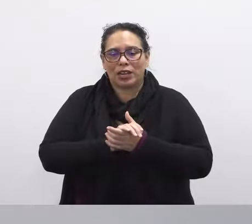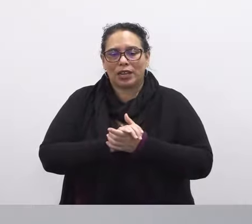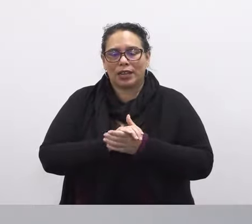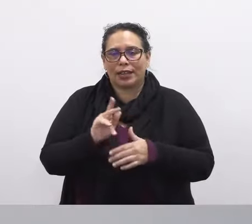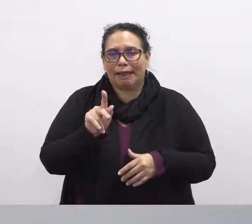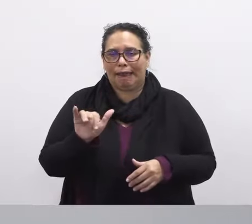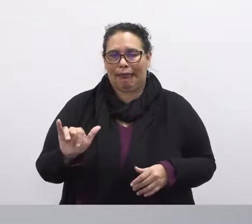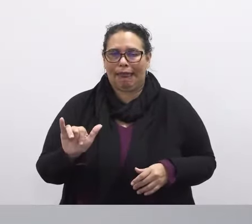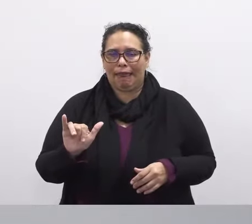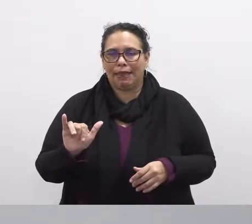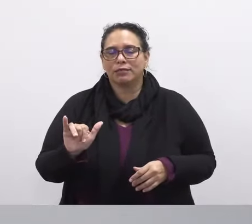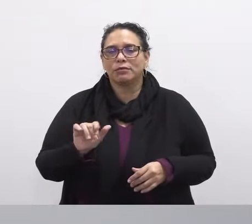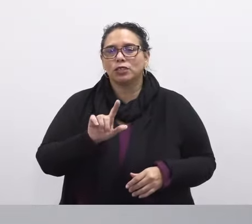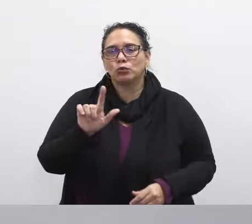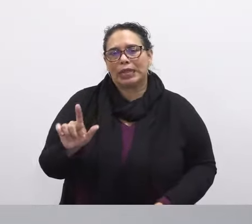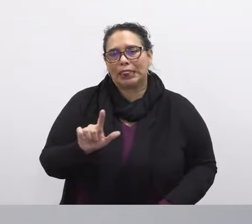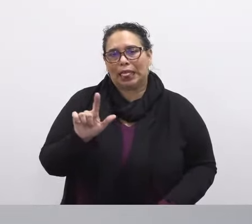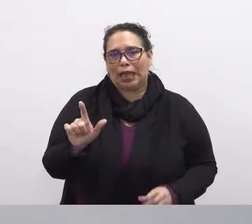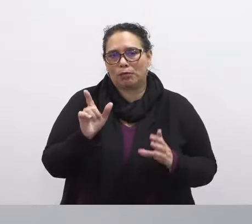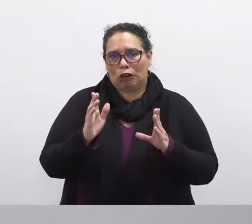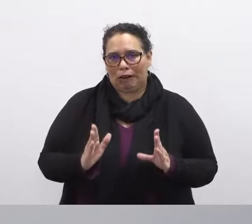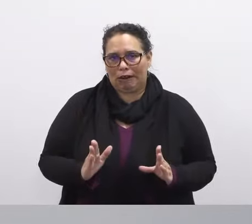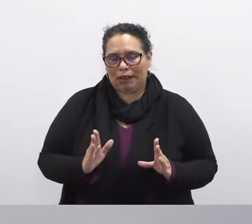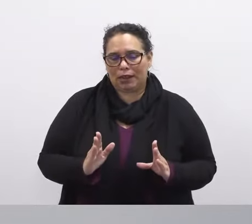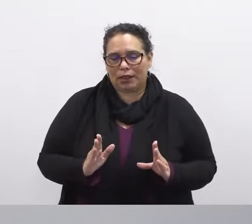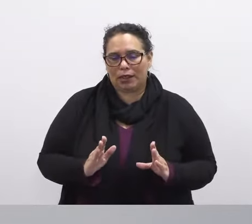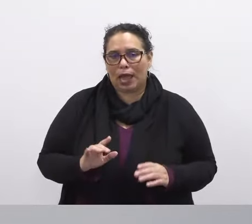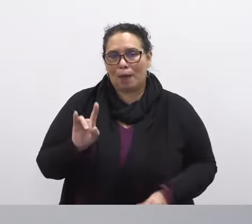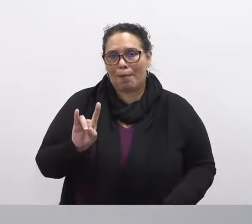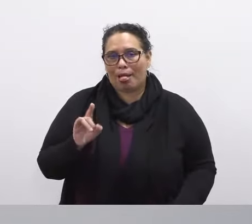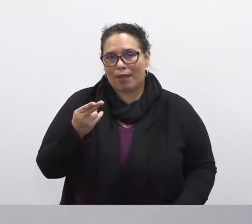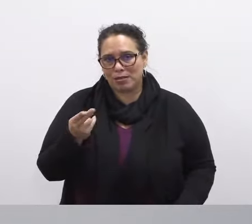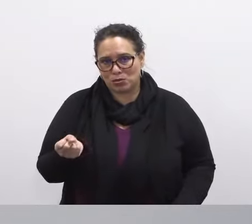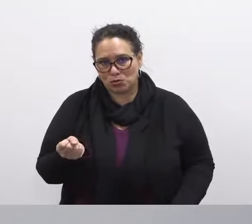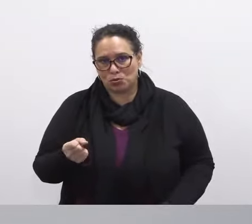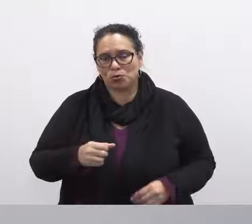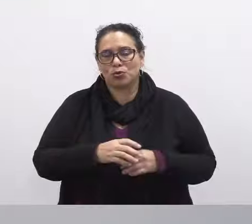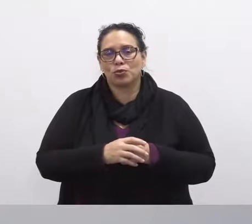who was the librarian at Poly High School for a long time